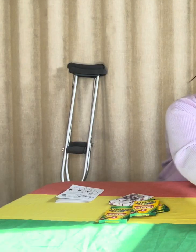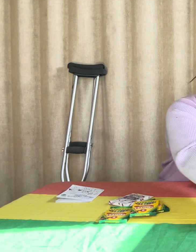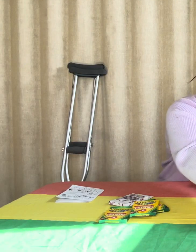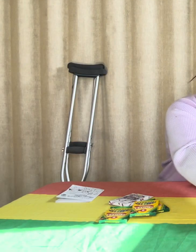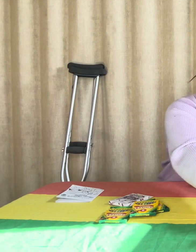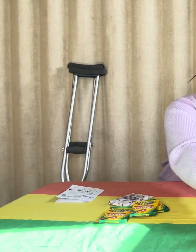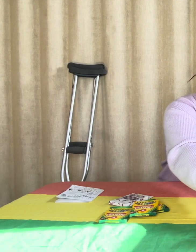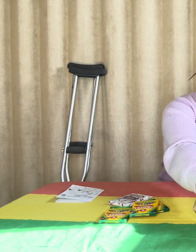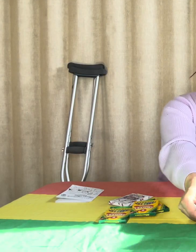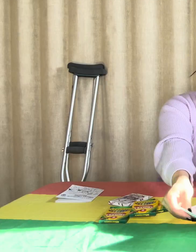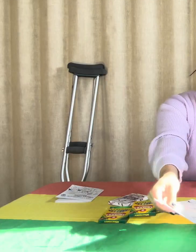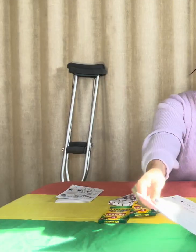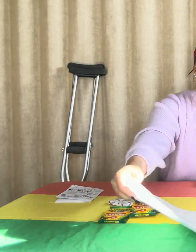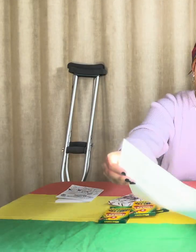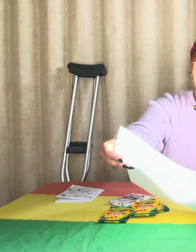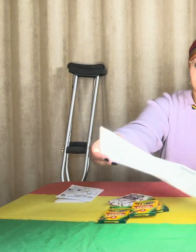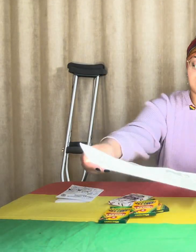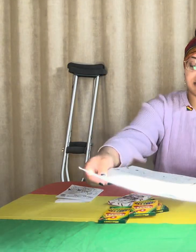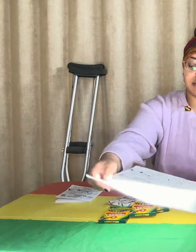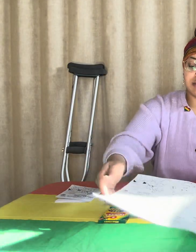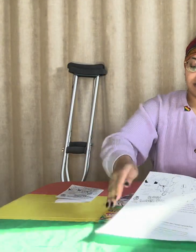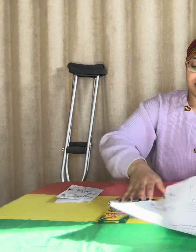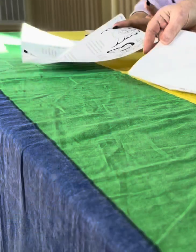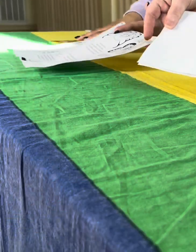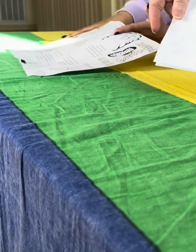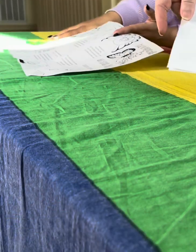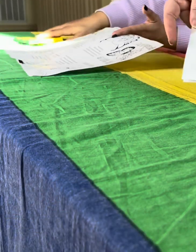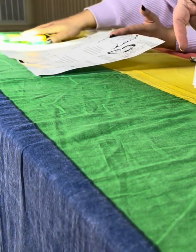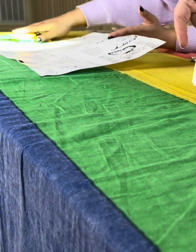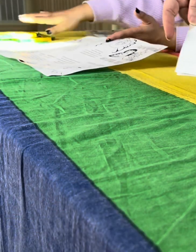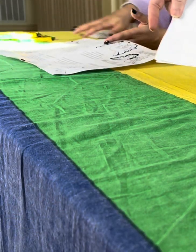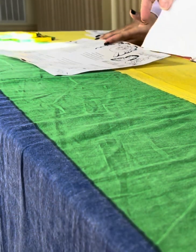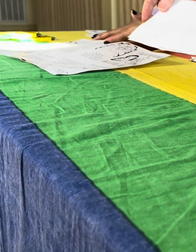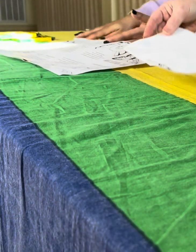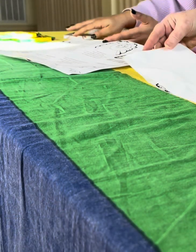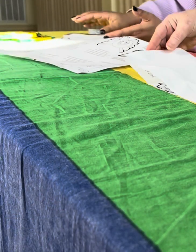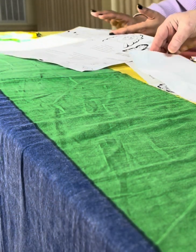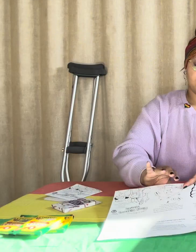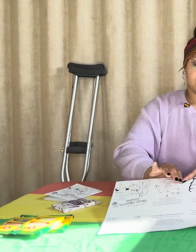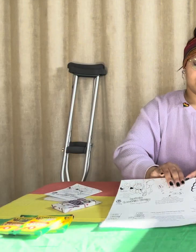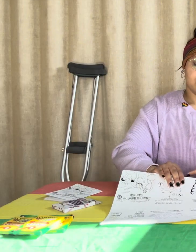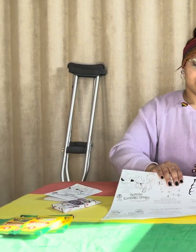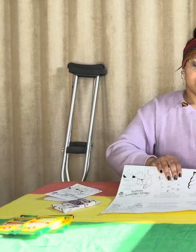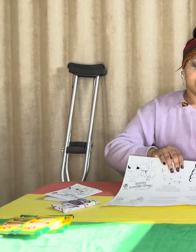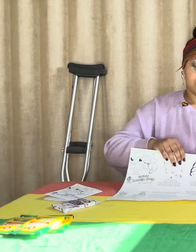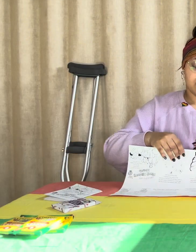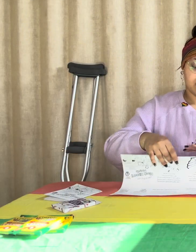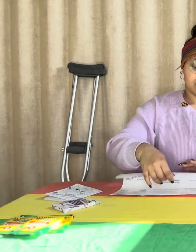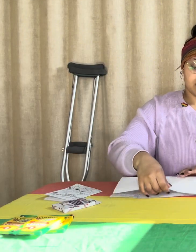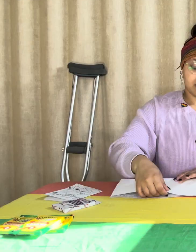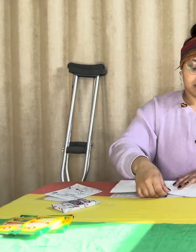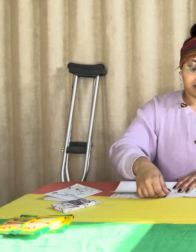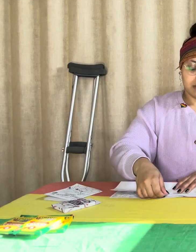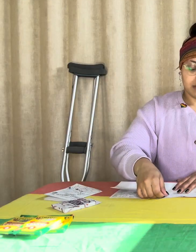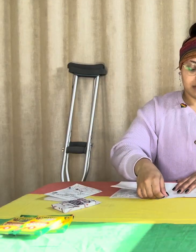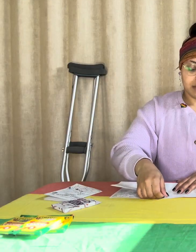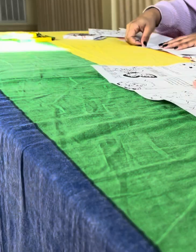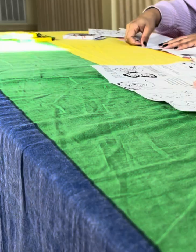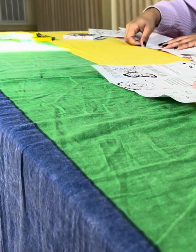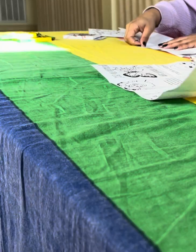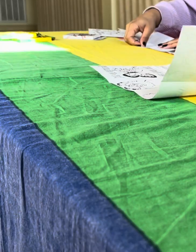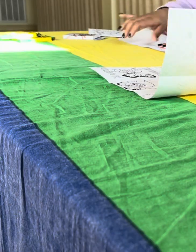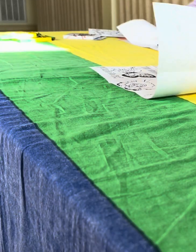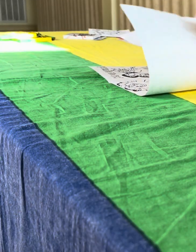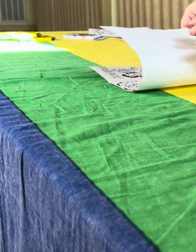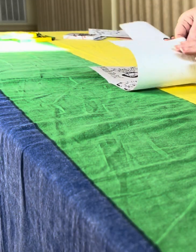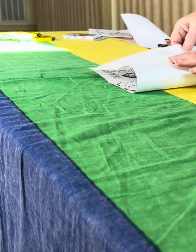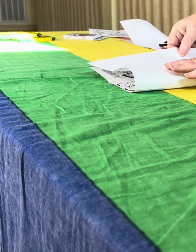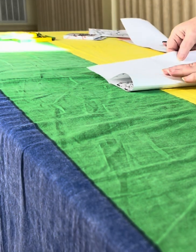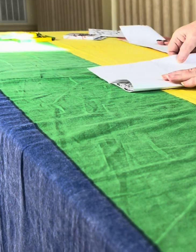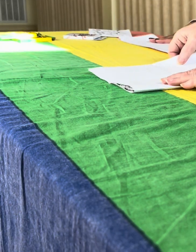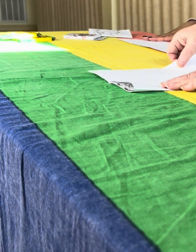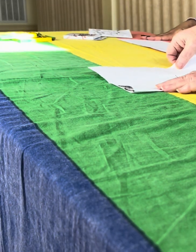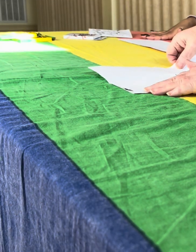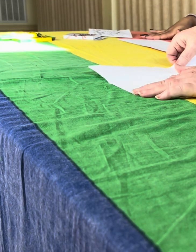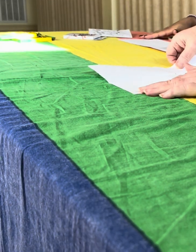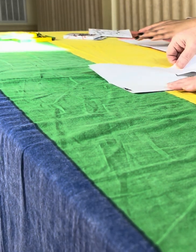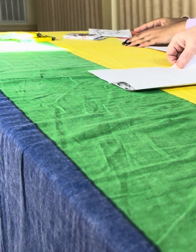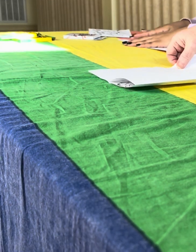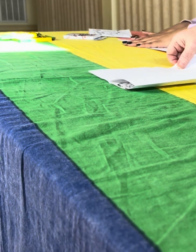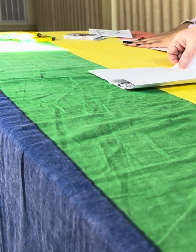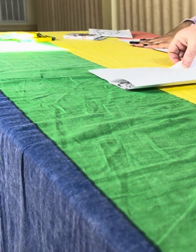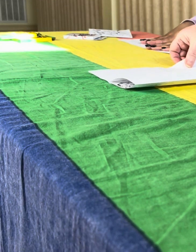This way. Yep, we folded it in half longwise. Then we opened it up. And then we put it in half this